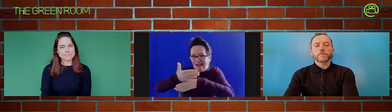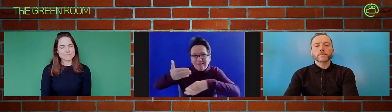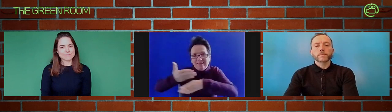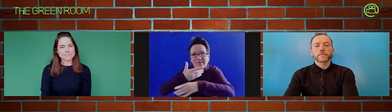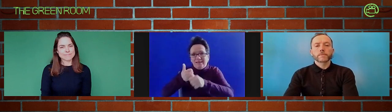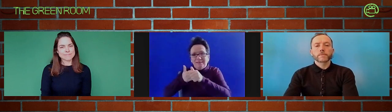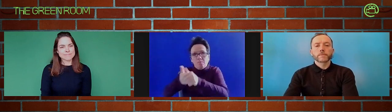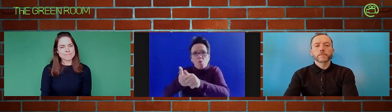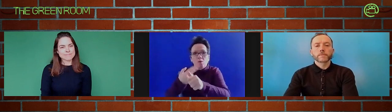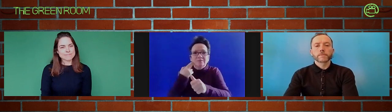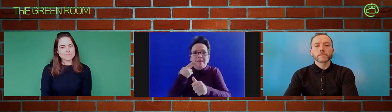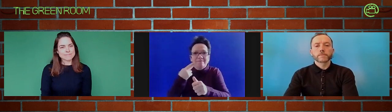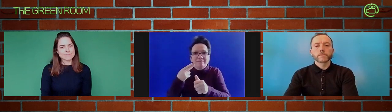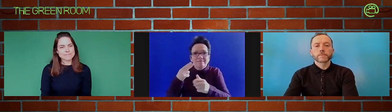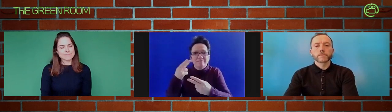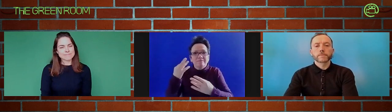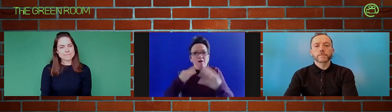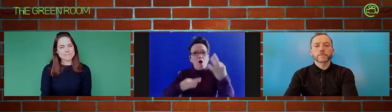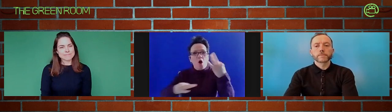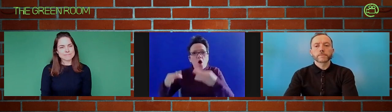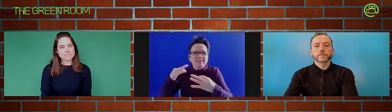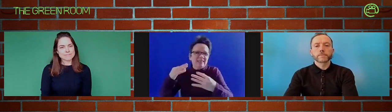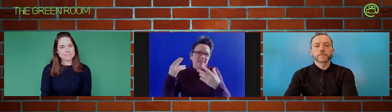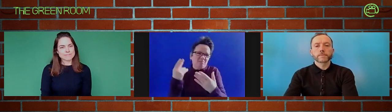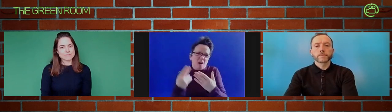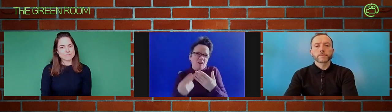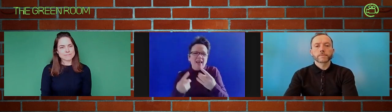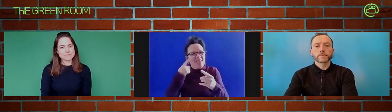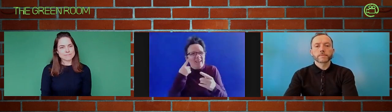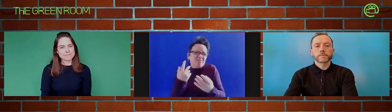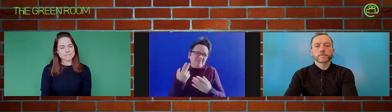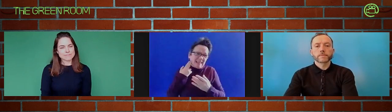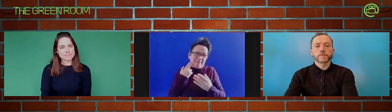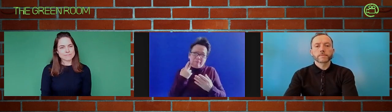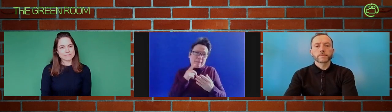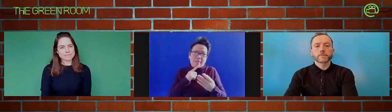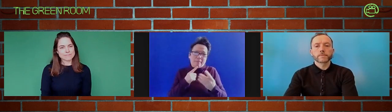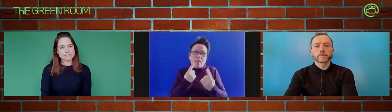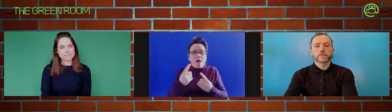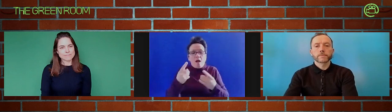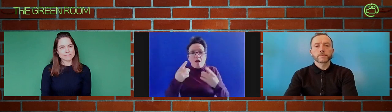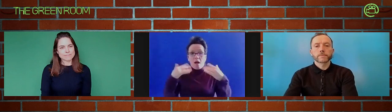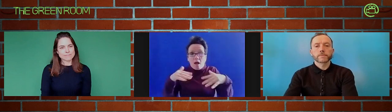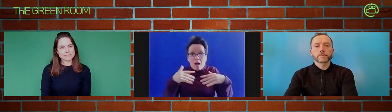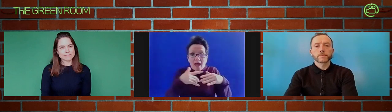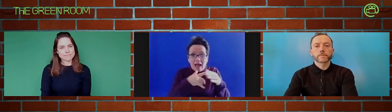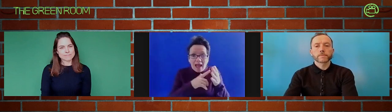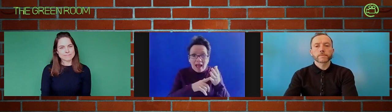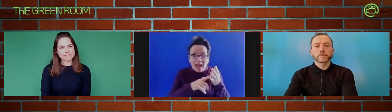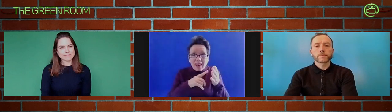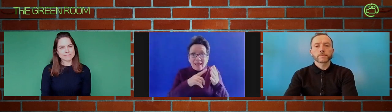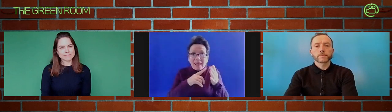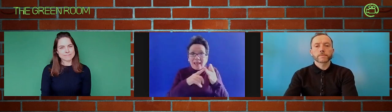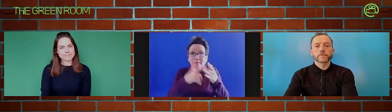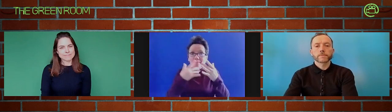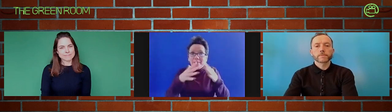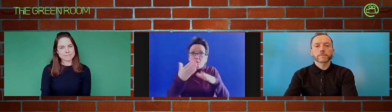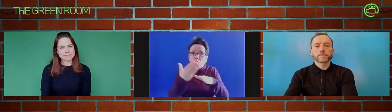individuals in general. I think what Ali has done is so awesome with the glossary and I've been lucky to find some